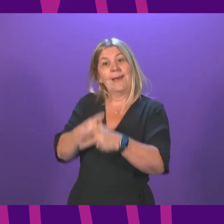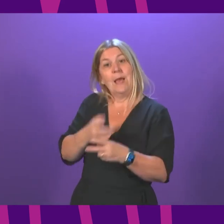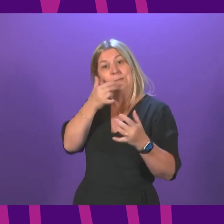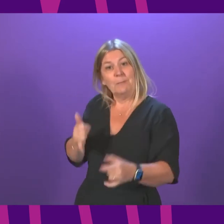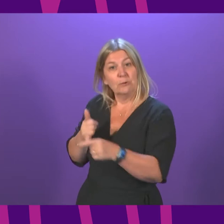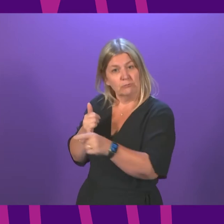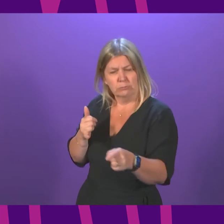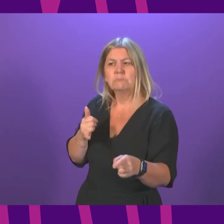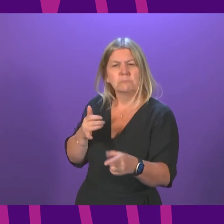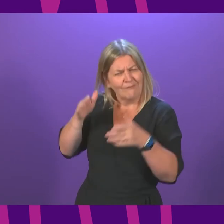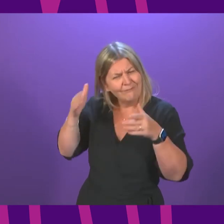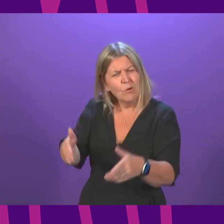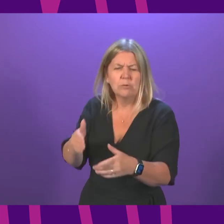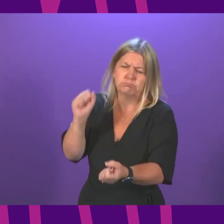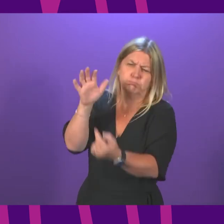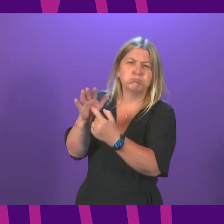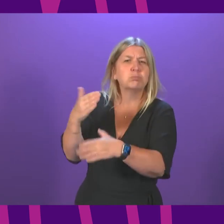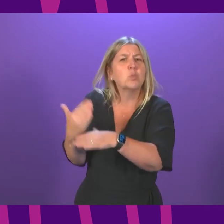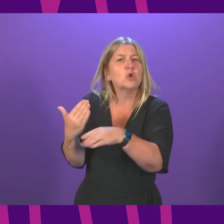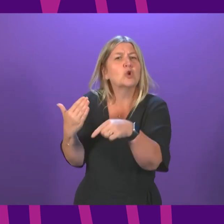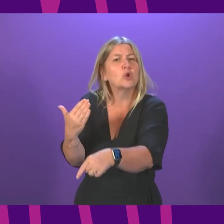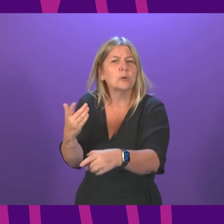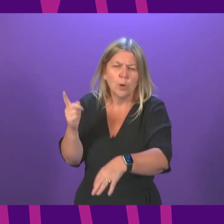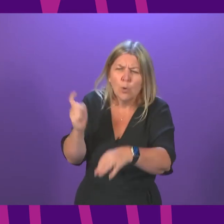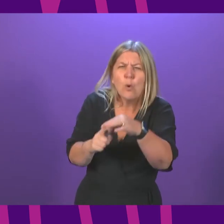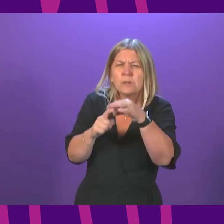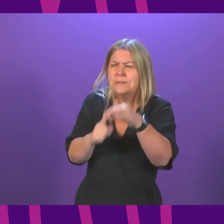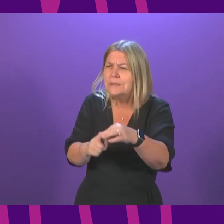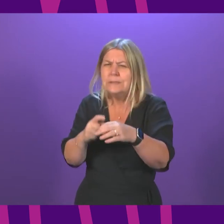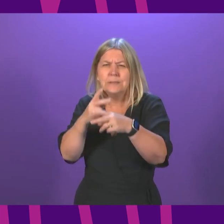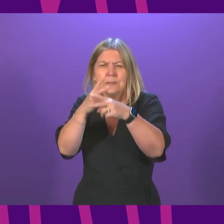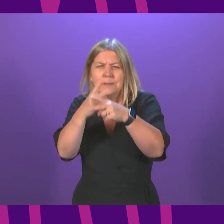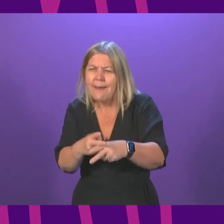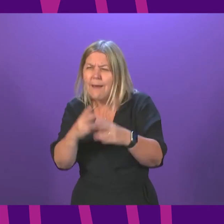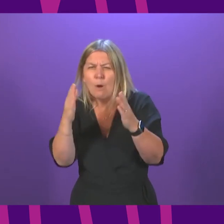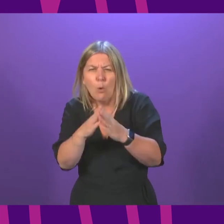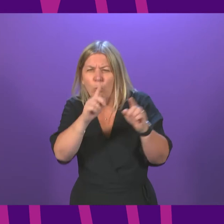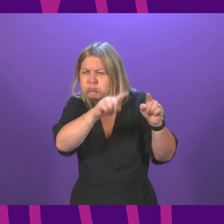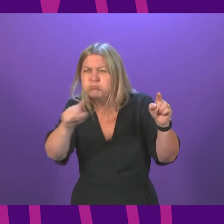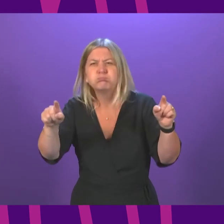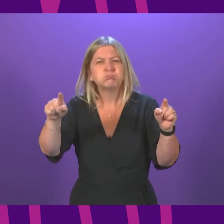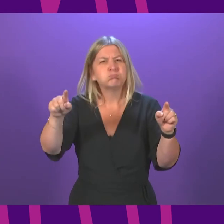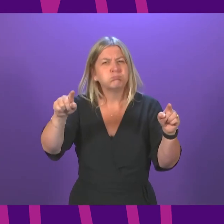essential work of assuring the quality of the care home environment, while retaining